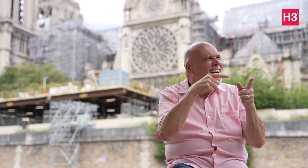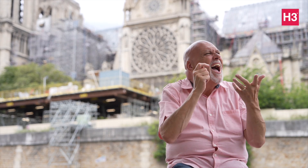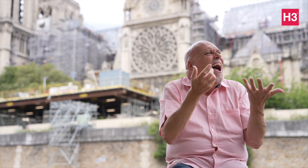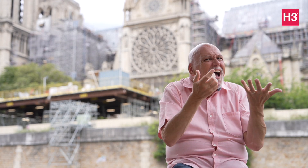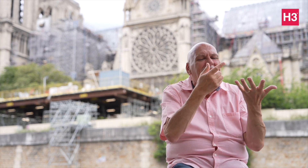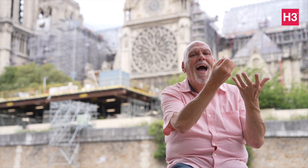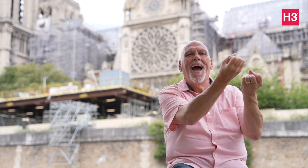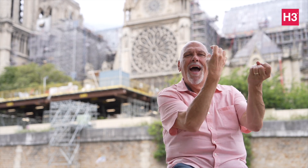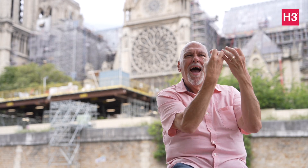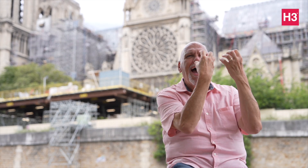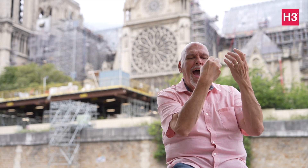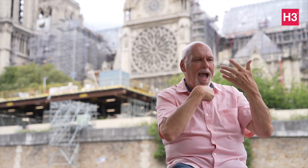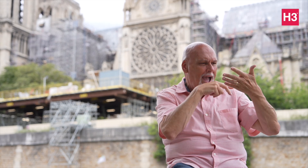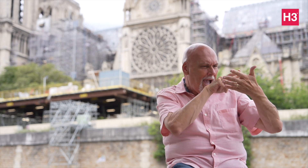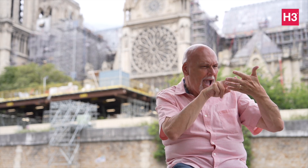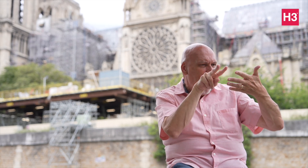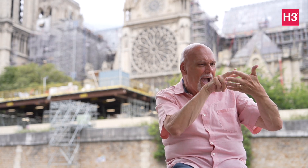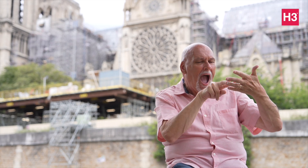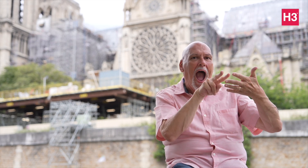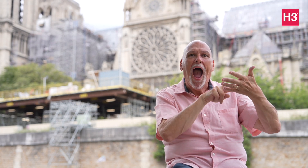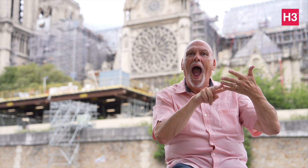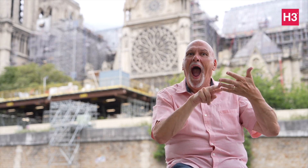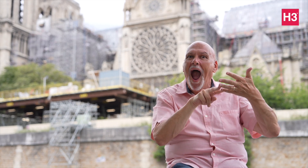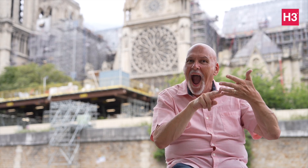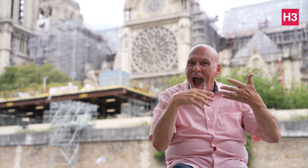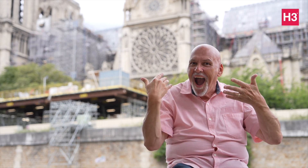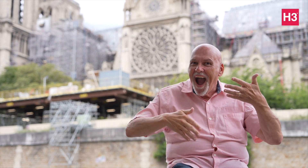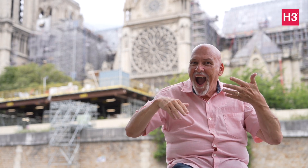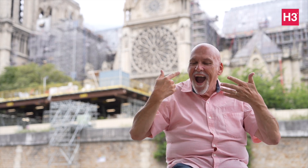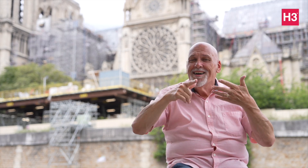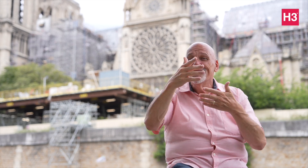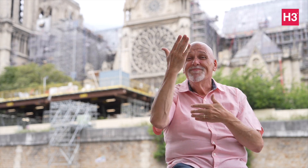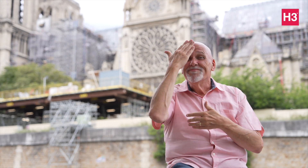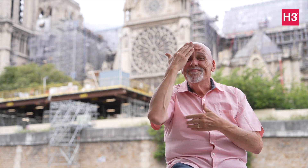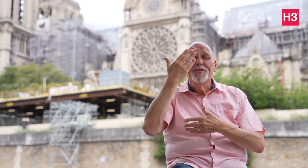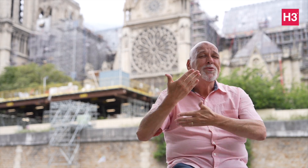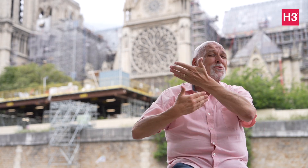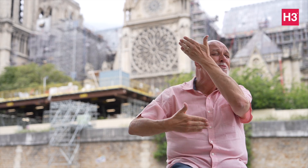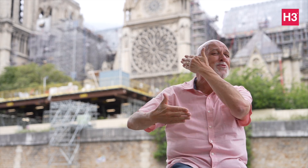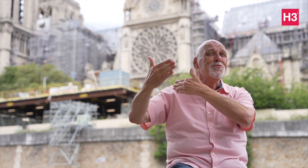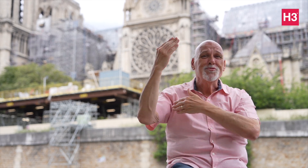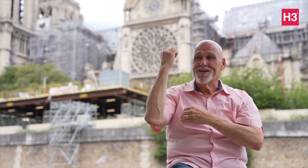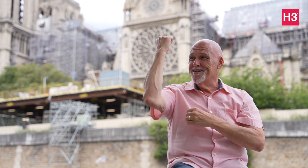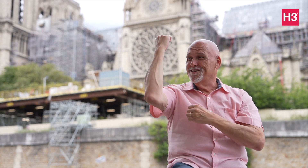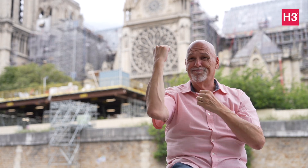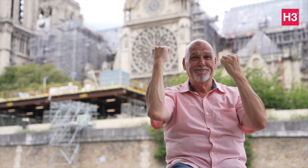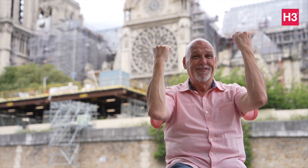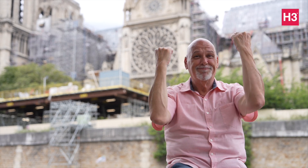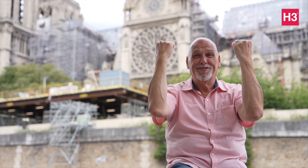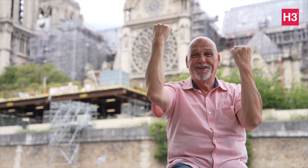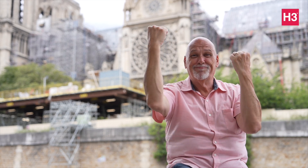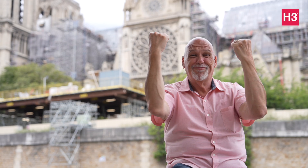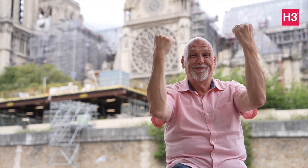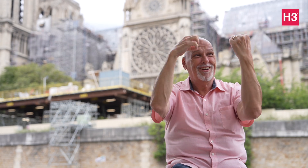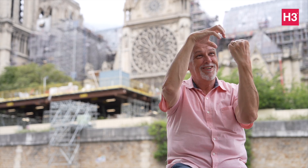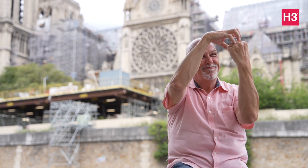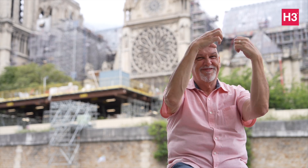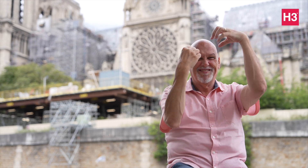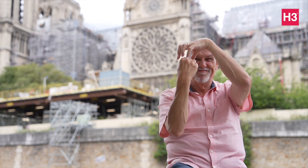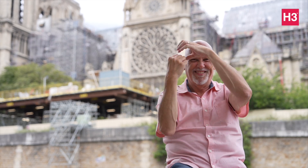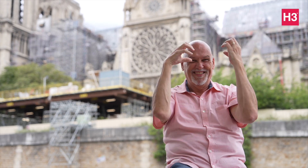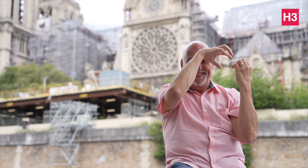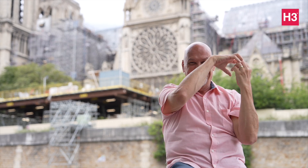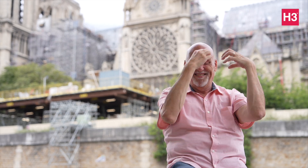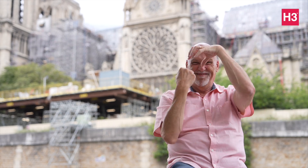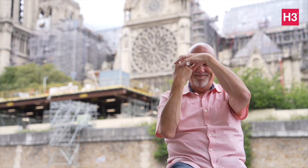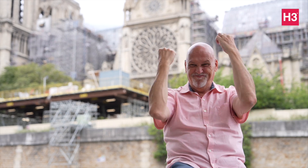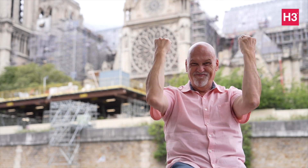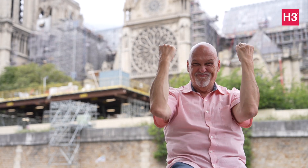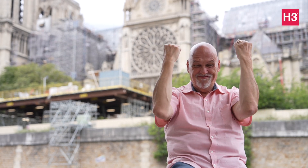that looked like a small column with ridged edges — a canelé.